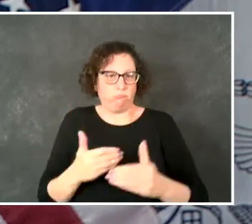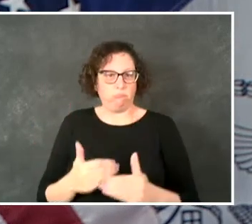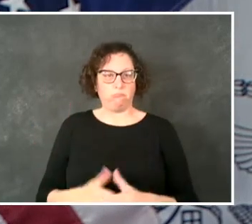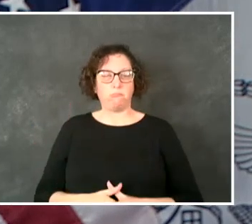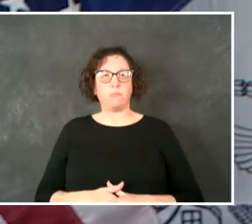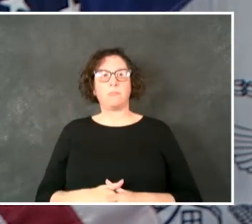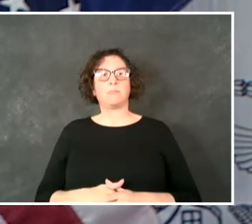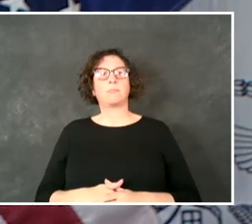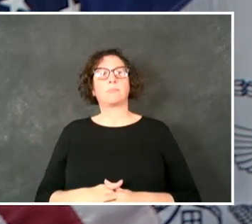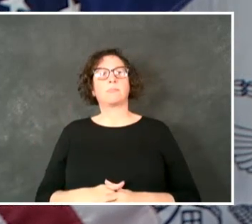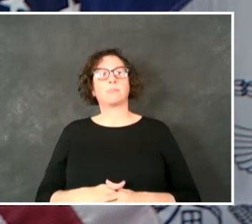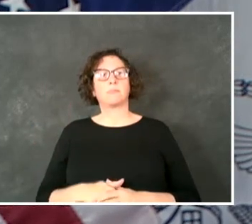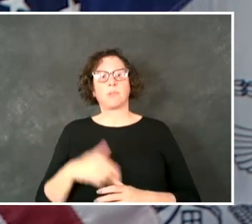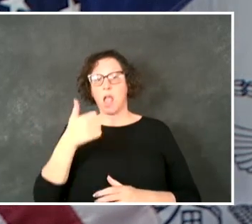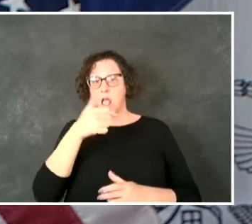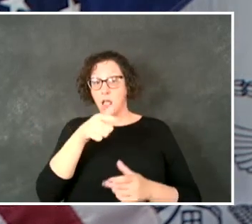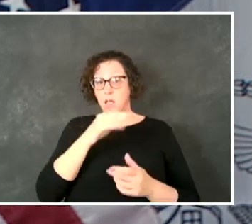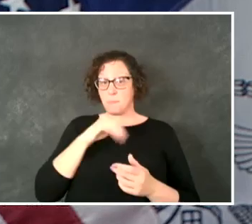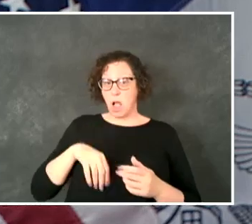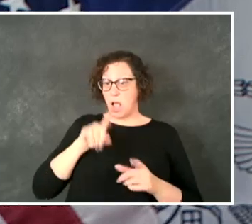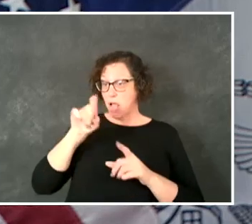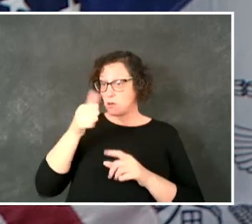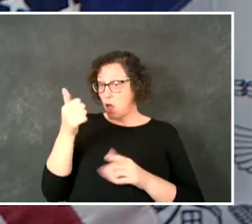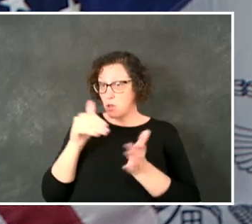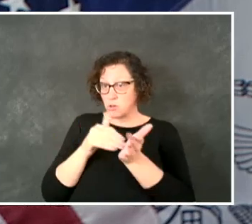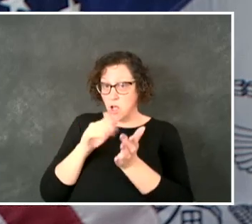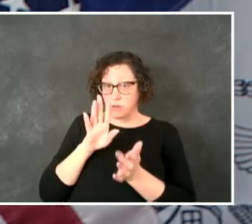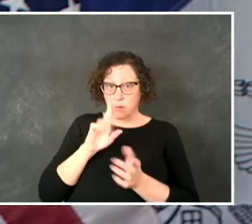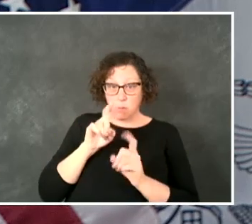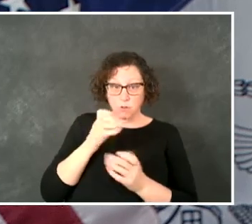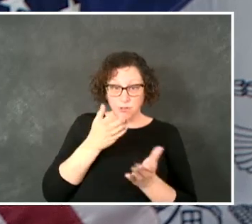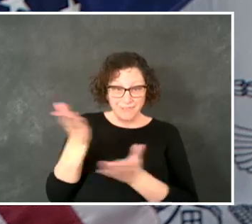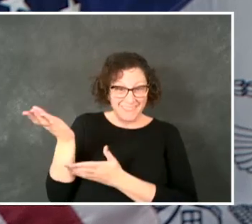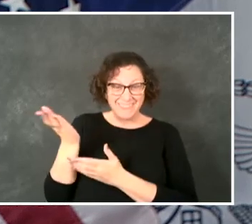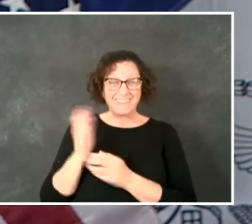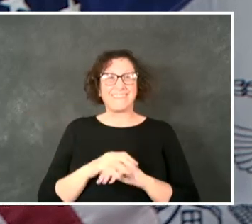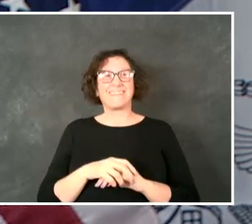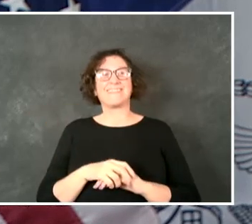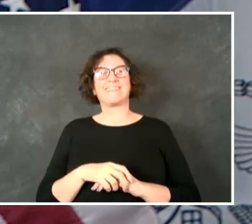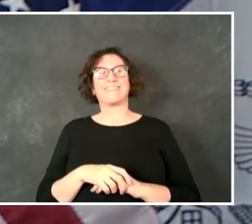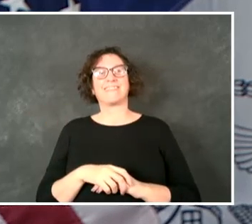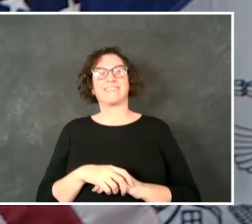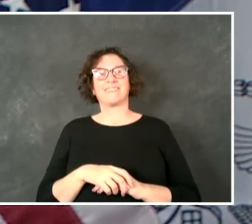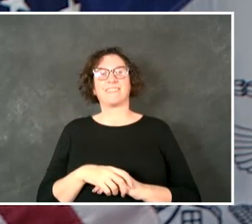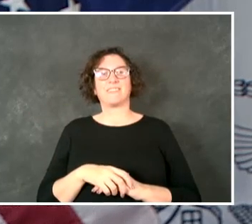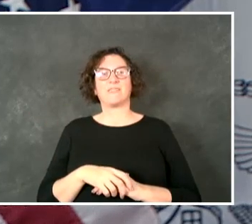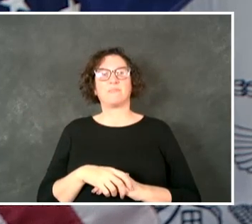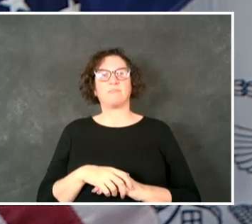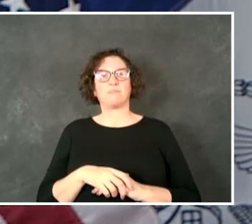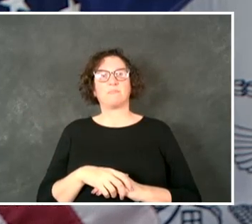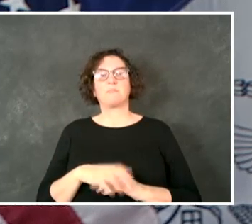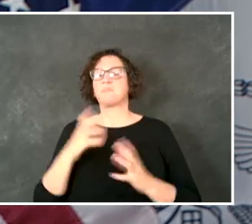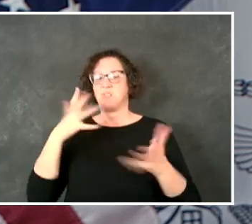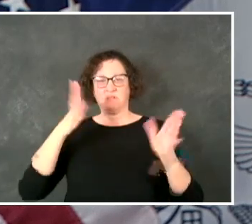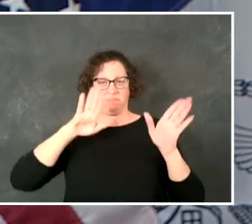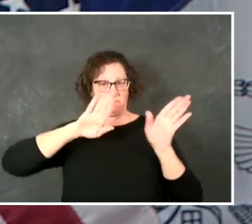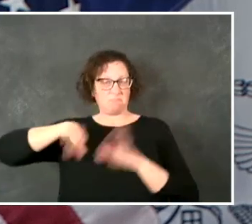IT DOES PROVIDE